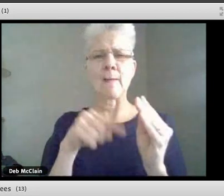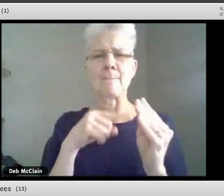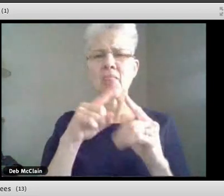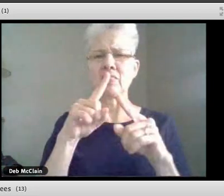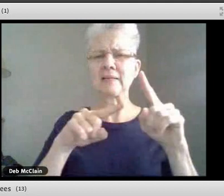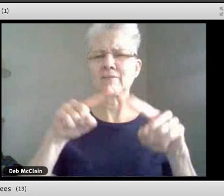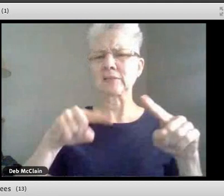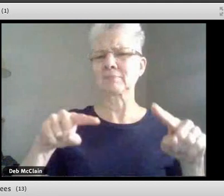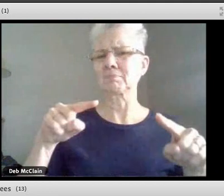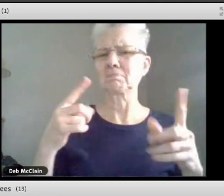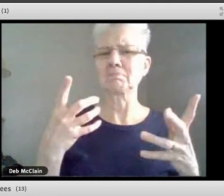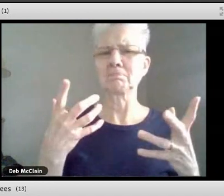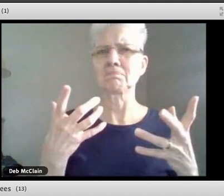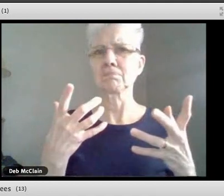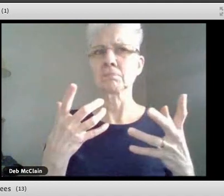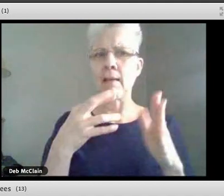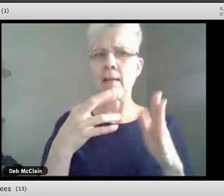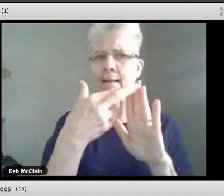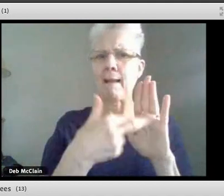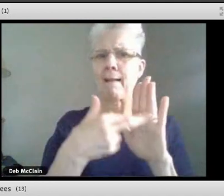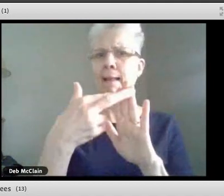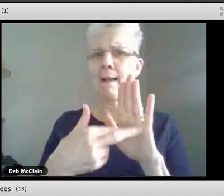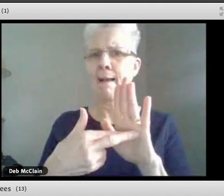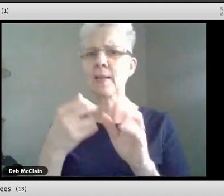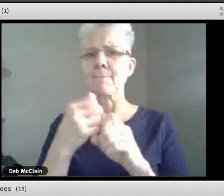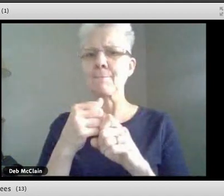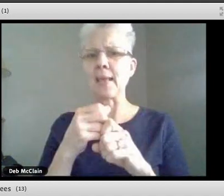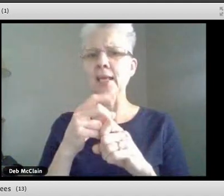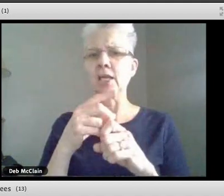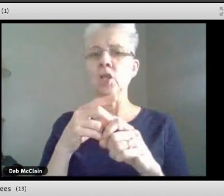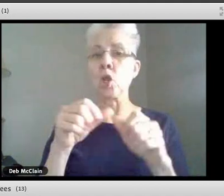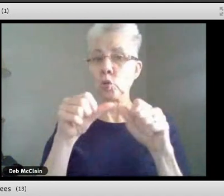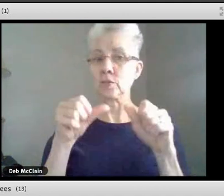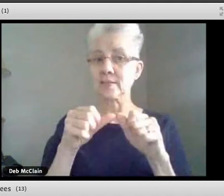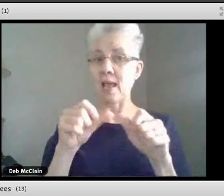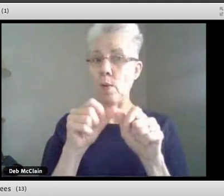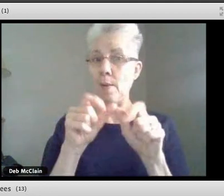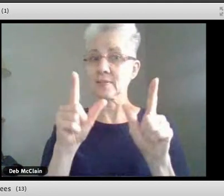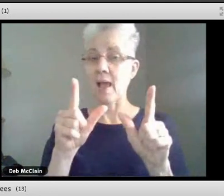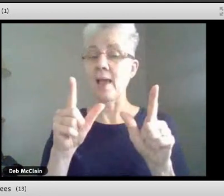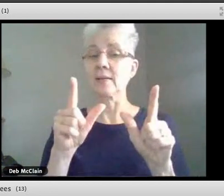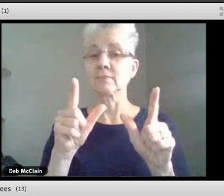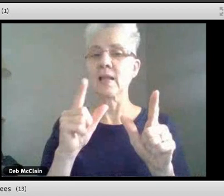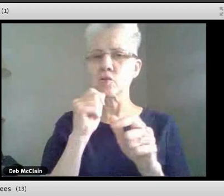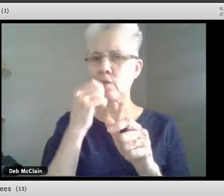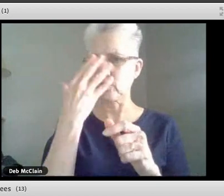and making your site accessible, don't forget about the mobile, but there's definitely kind of that digital divide